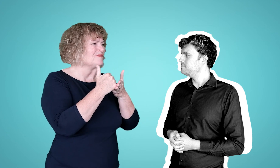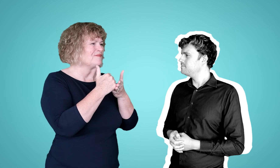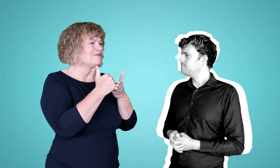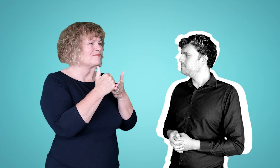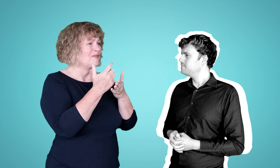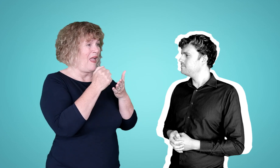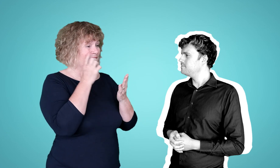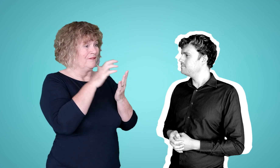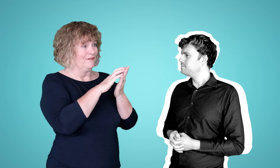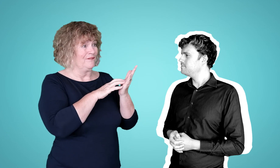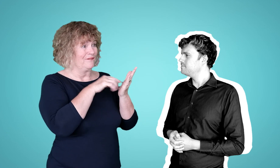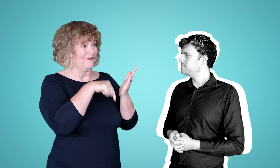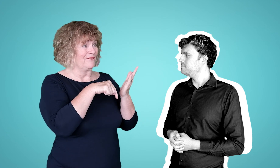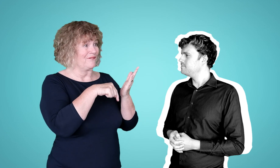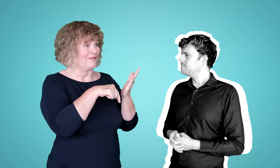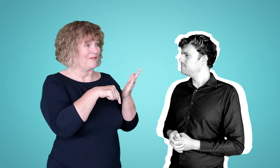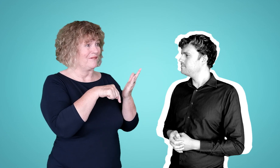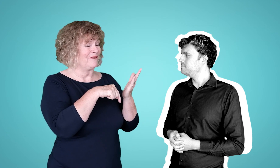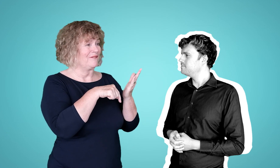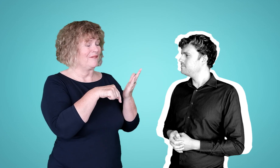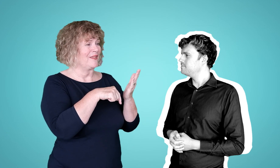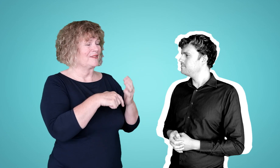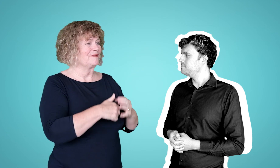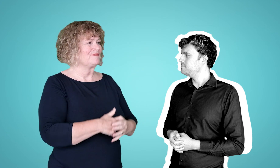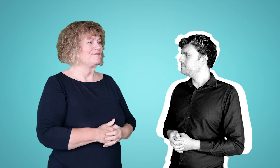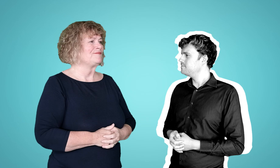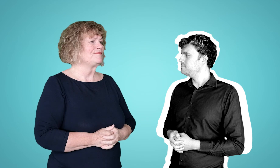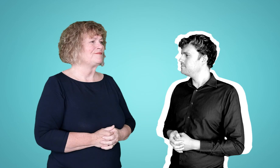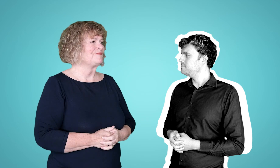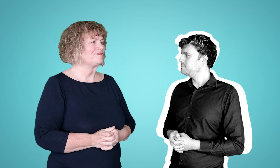and advice in the text below this video.